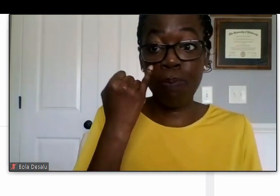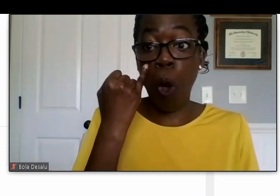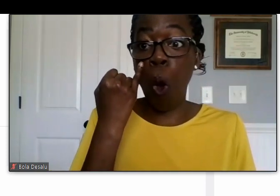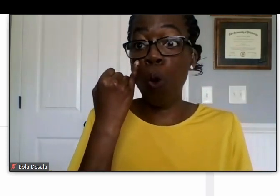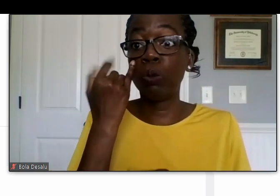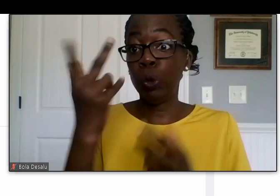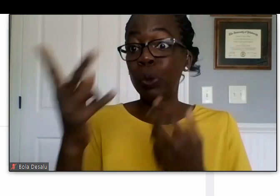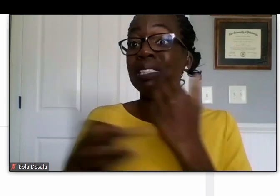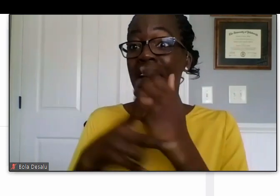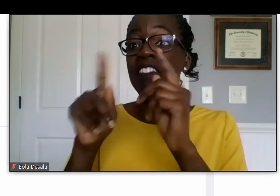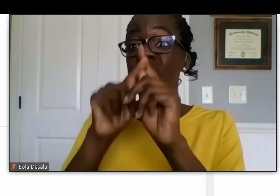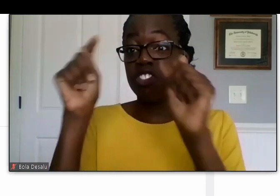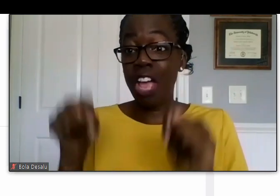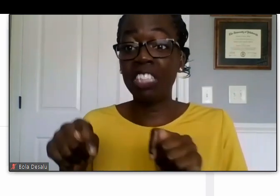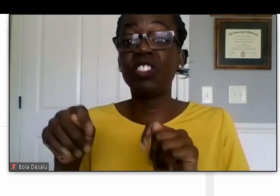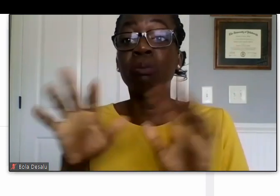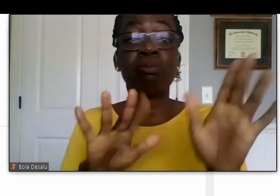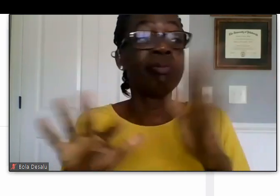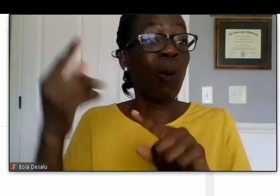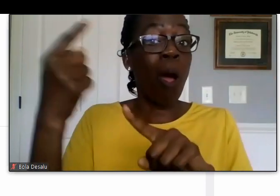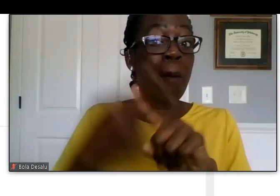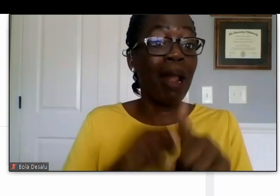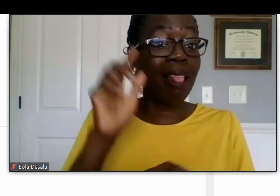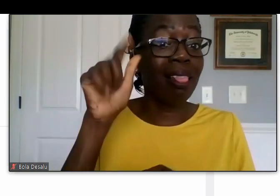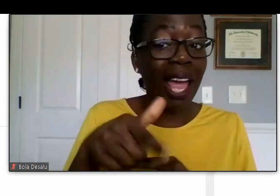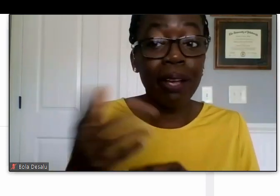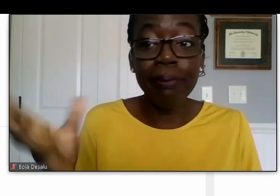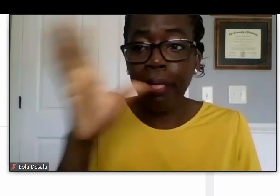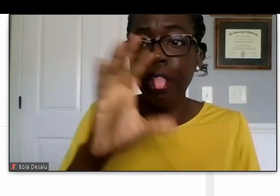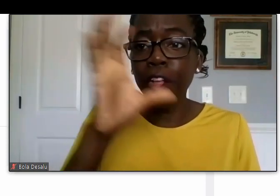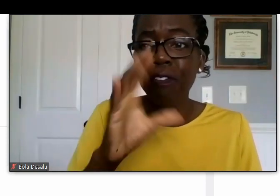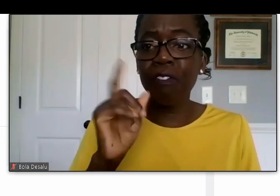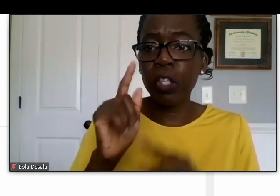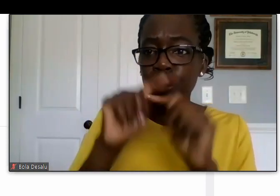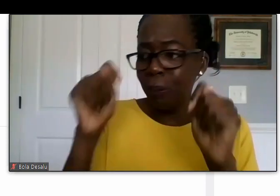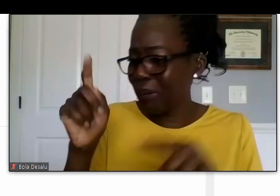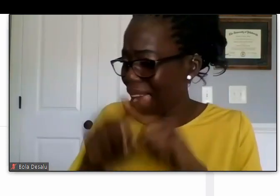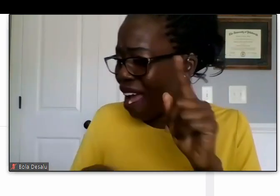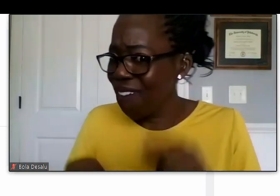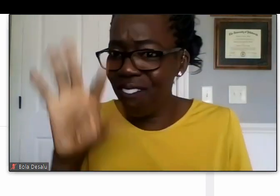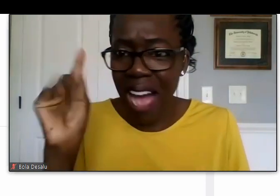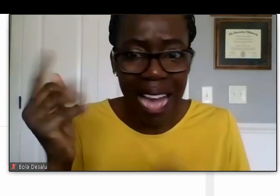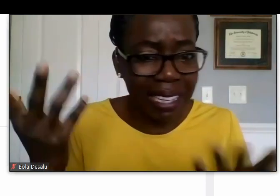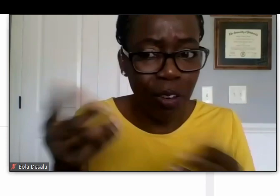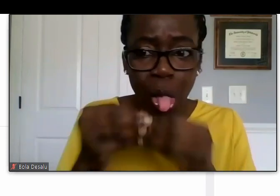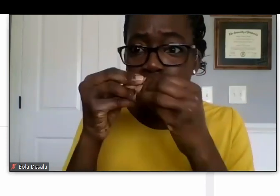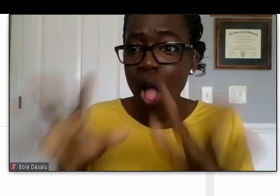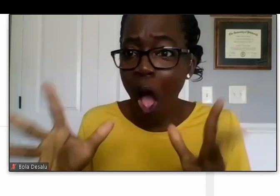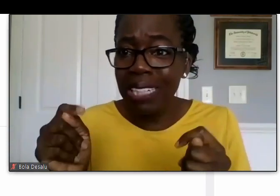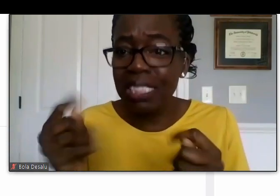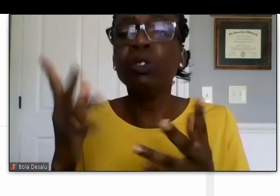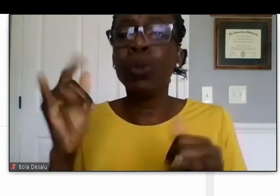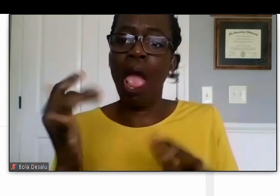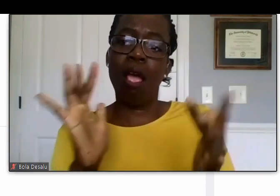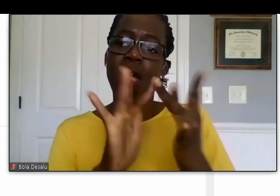You can retain that copy of the transcript on the server, because a month later down the road you may be looking for that transcript and you can't find it,